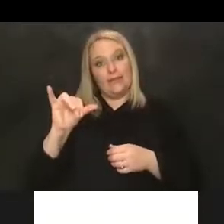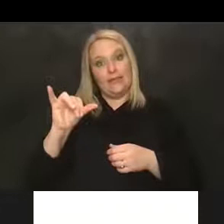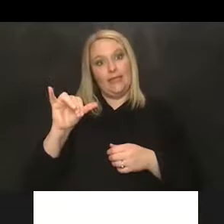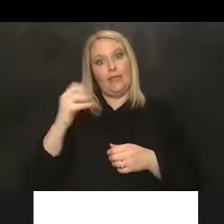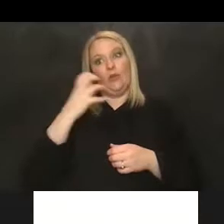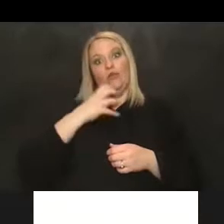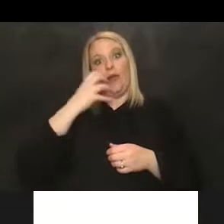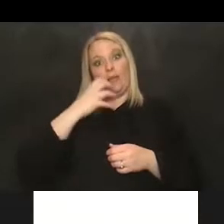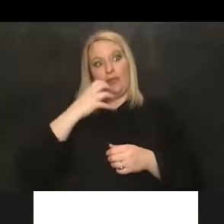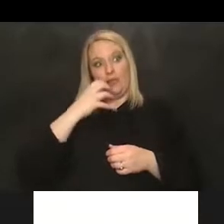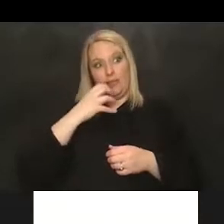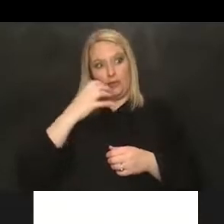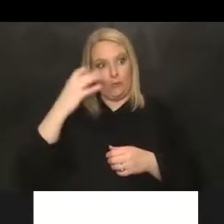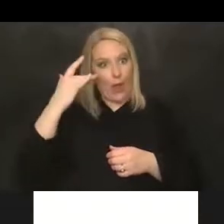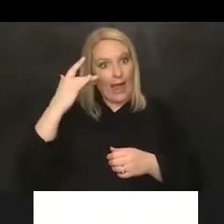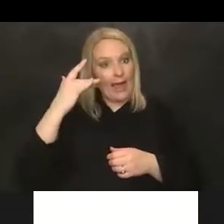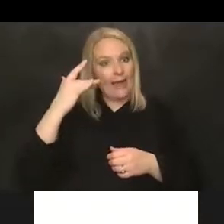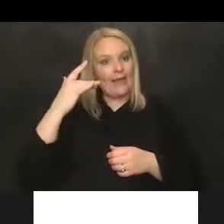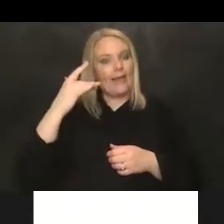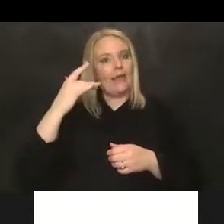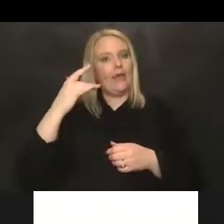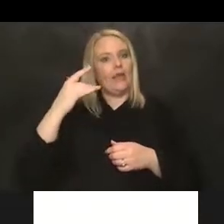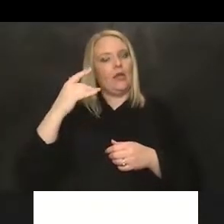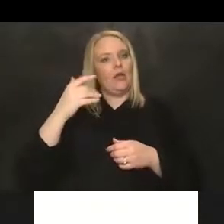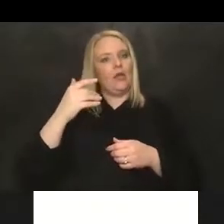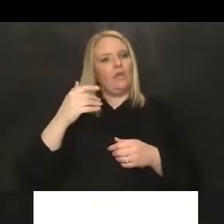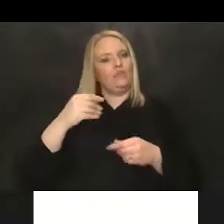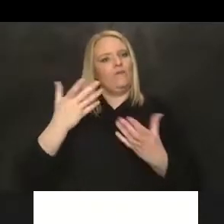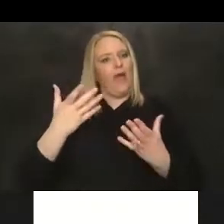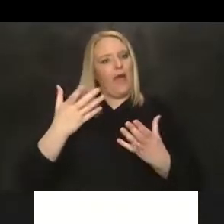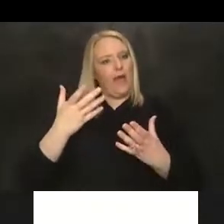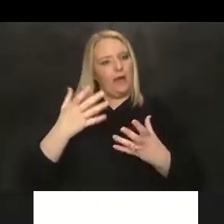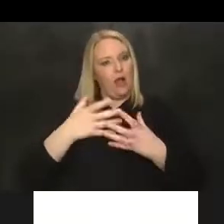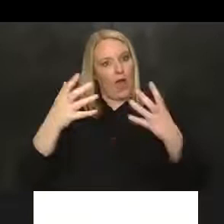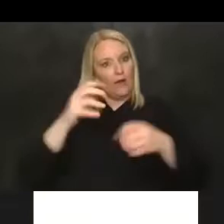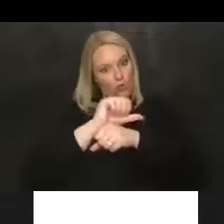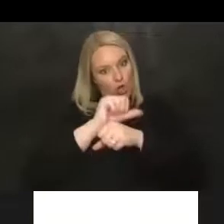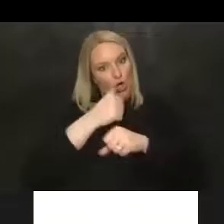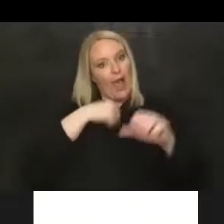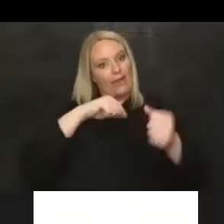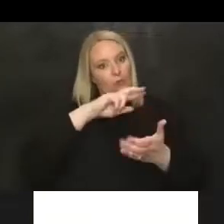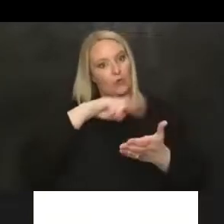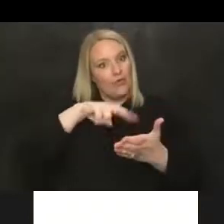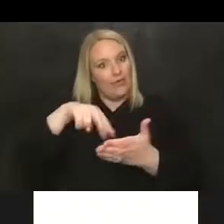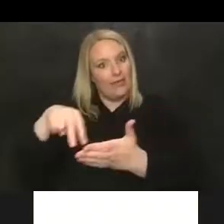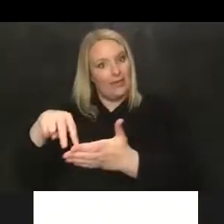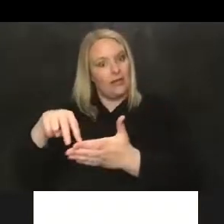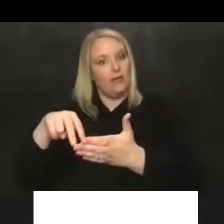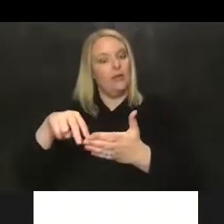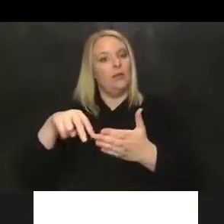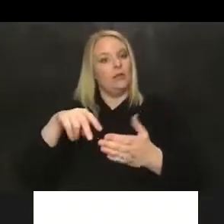because it has given me a body of work to read, a block of time to read it and to integrate